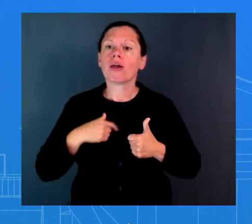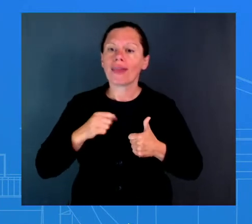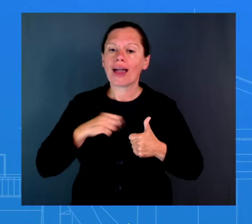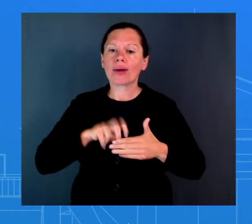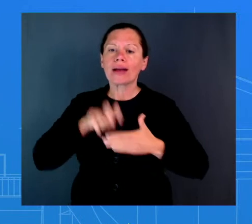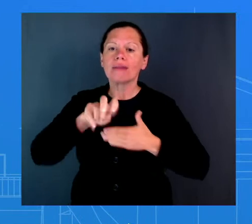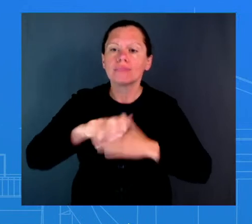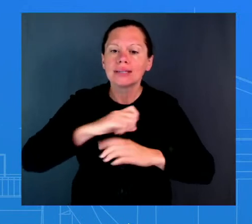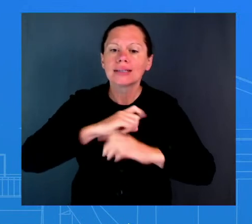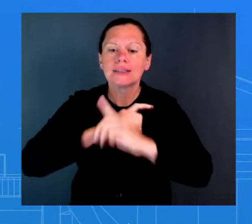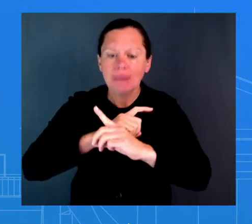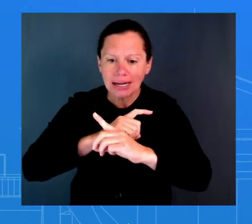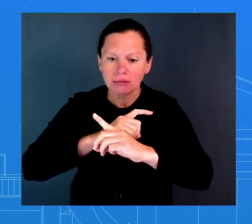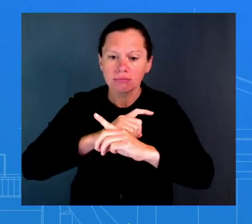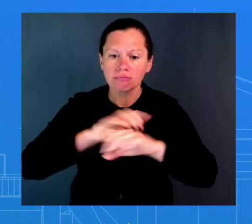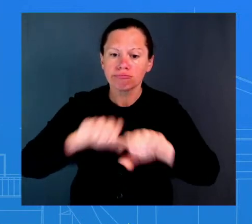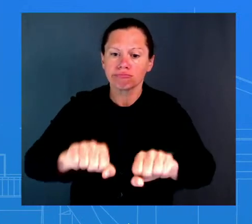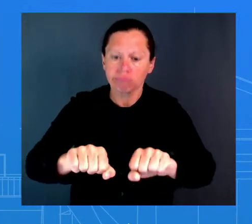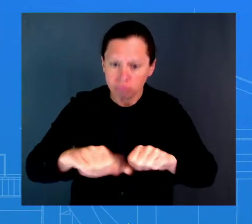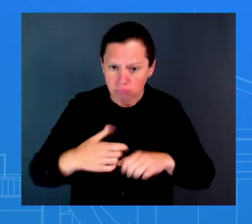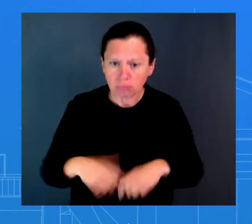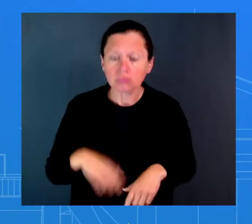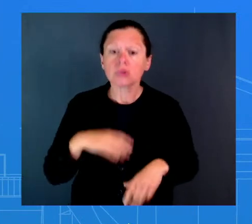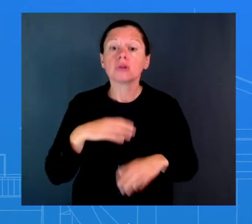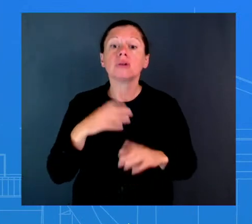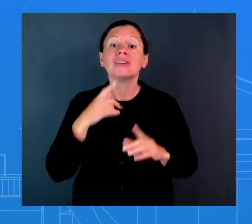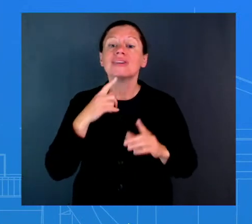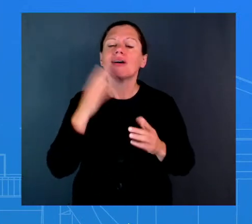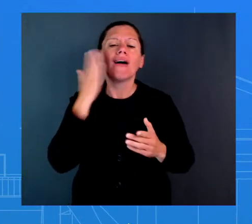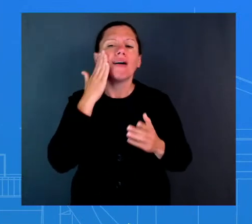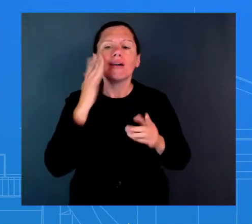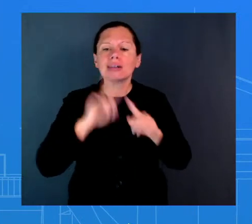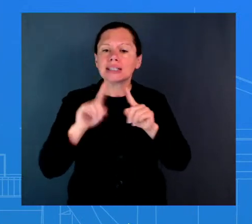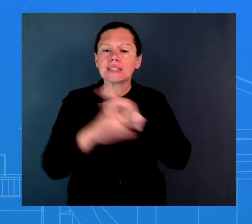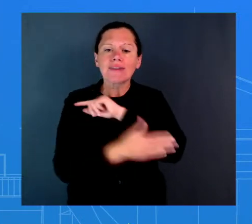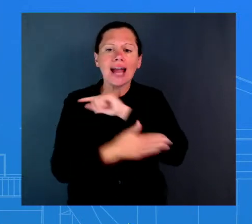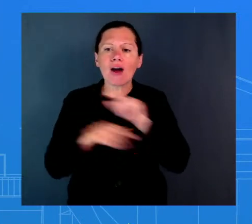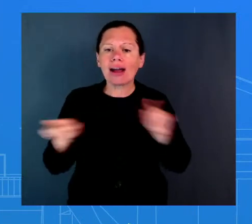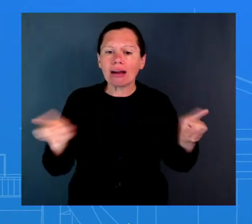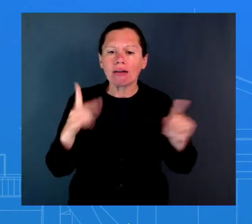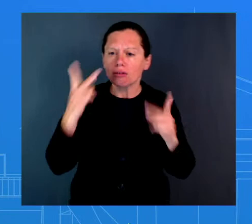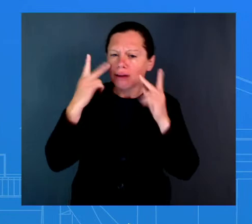including the ones you've mentioned -- is quite clear over the last two and a half years. Yeah. The Press: Thank you.